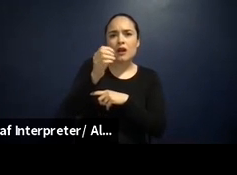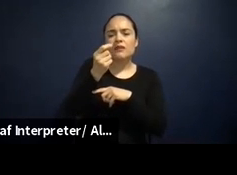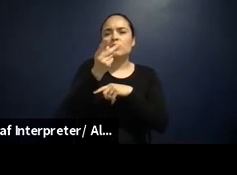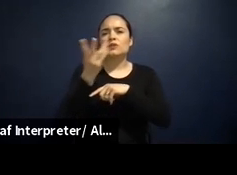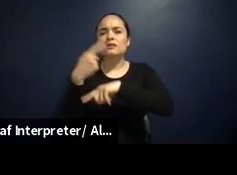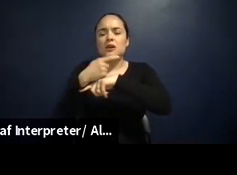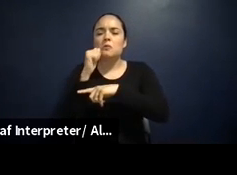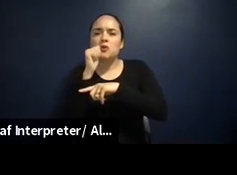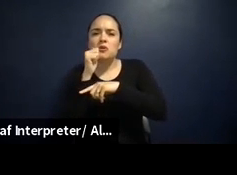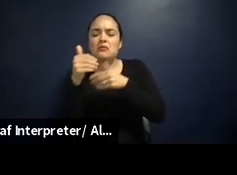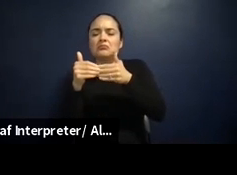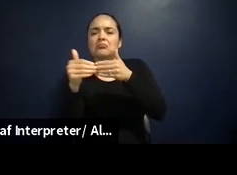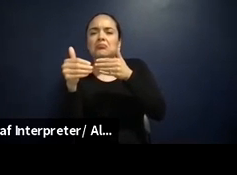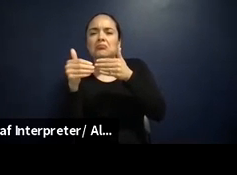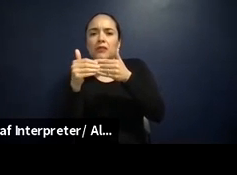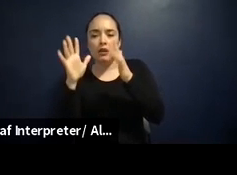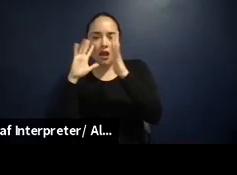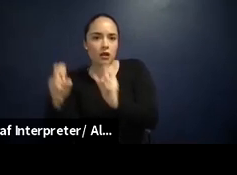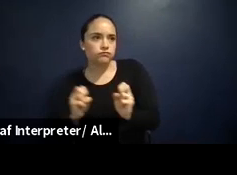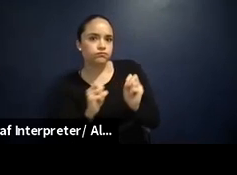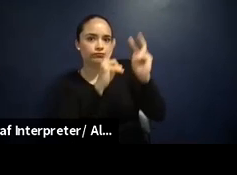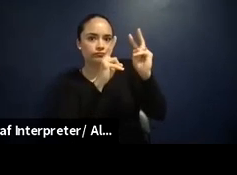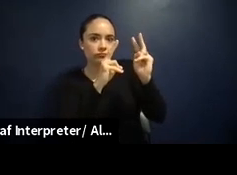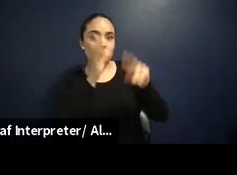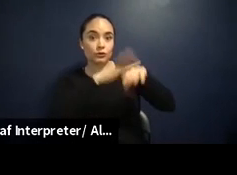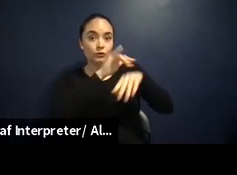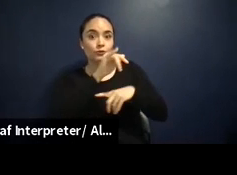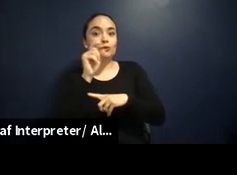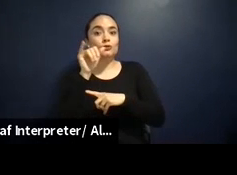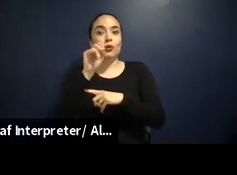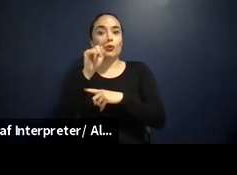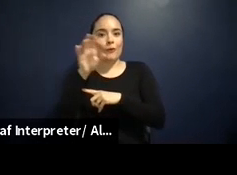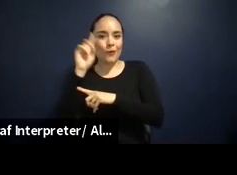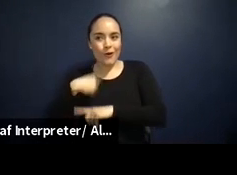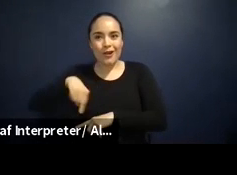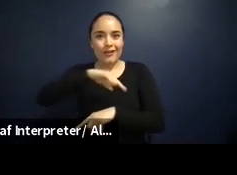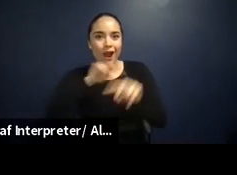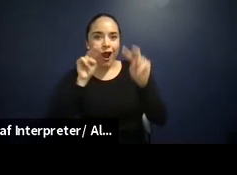videos all at once, so if you need to come back and review anything, that will be there for you,